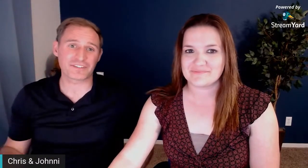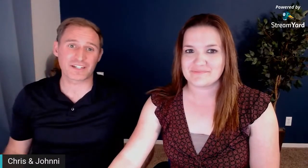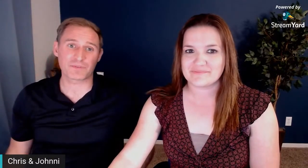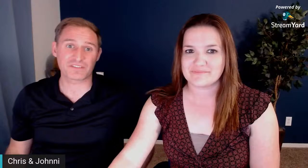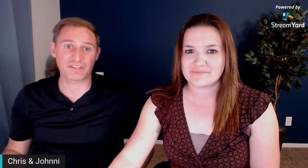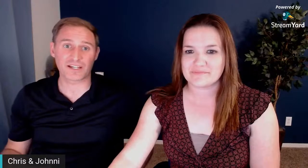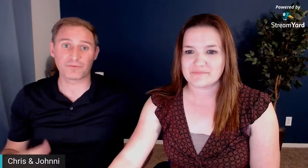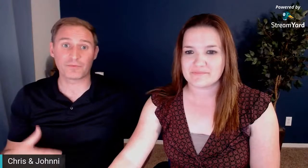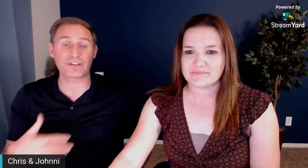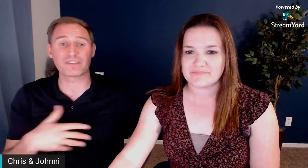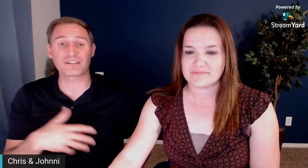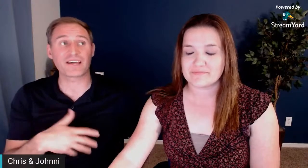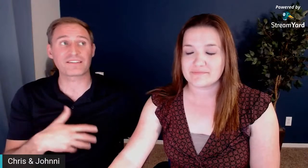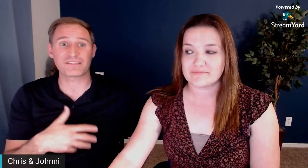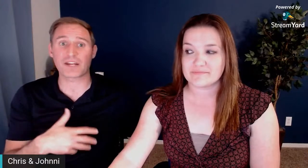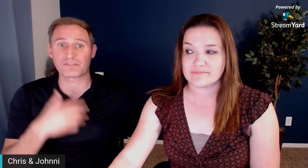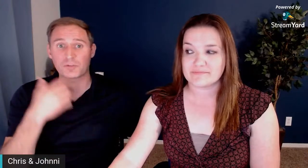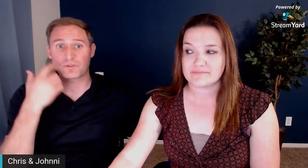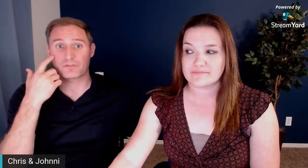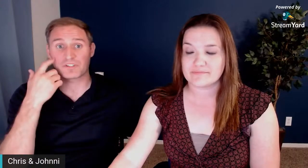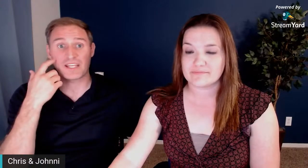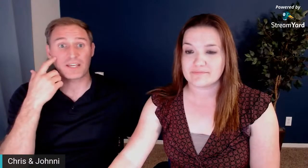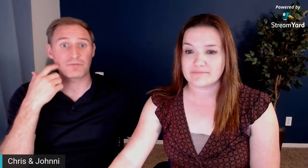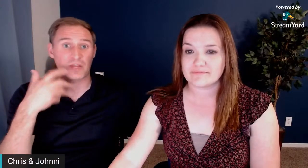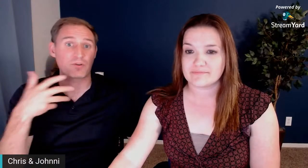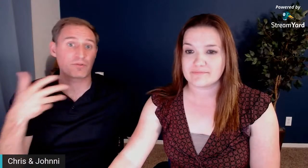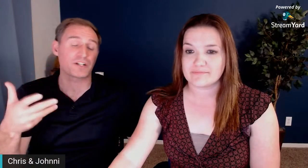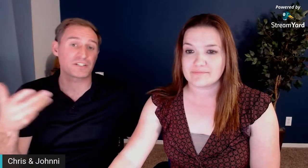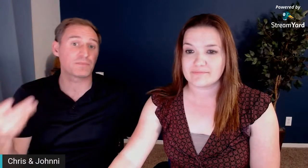looking up because uh one of the classes that i was interpreting for today they were watching the